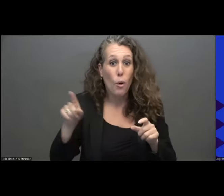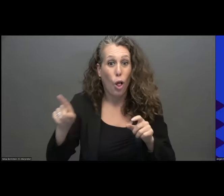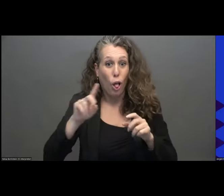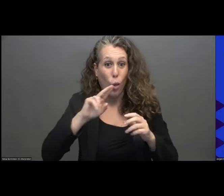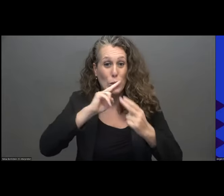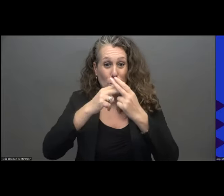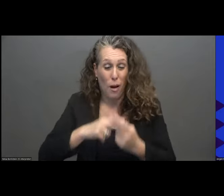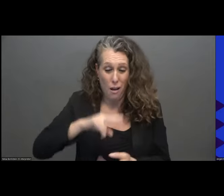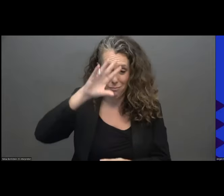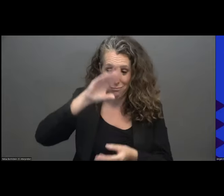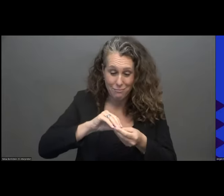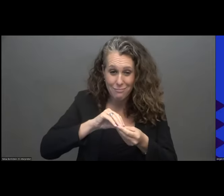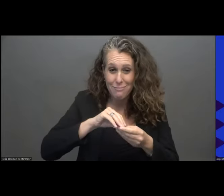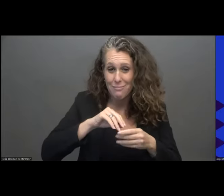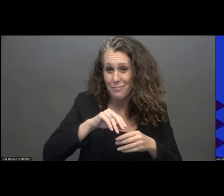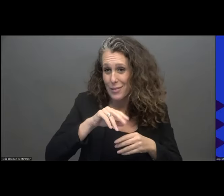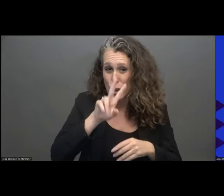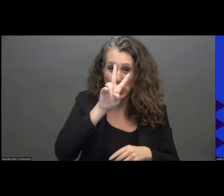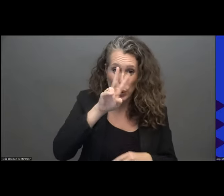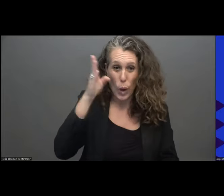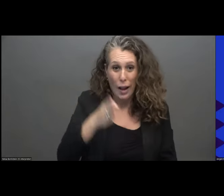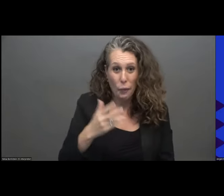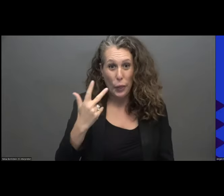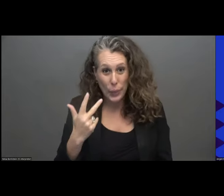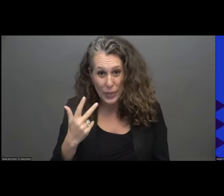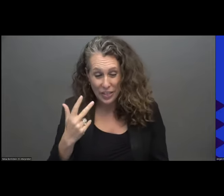62% followed them equally by physical and digital